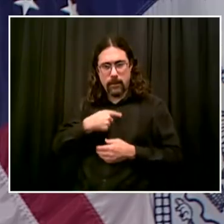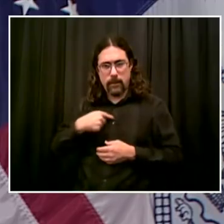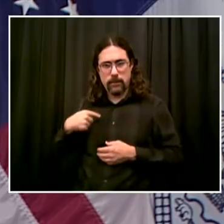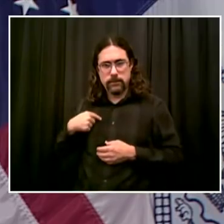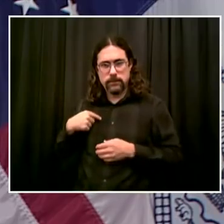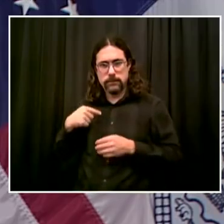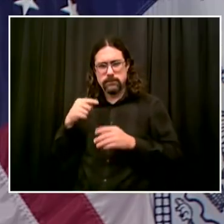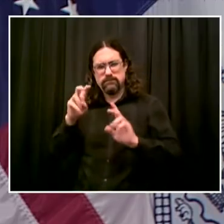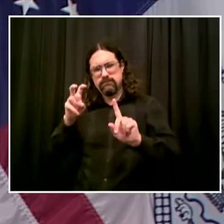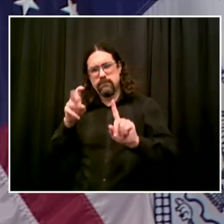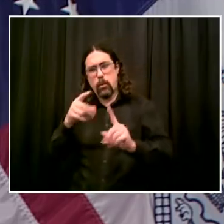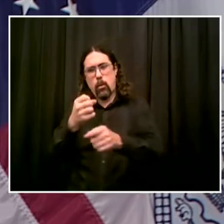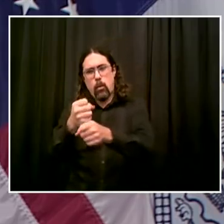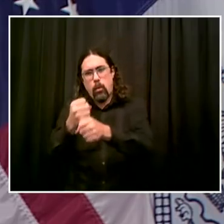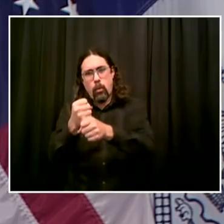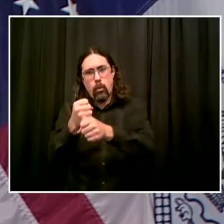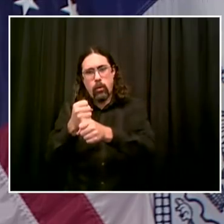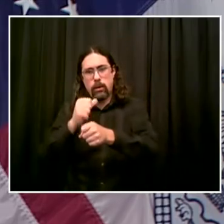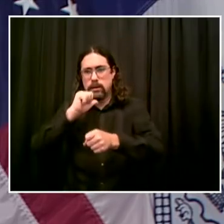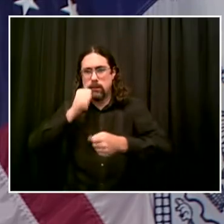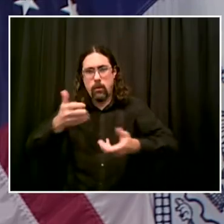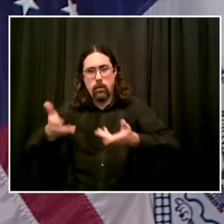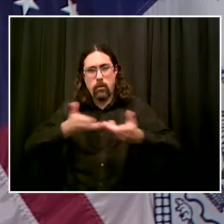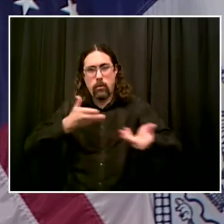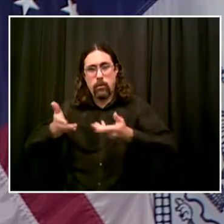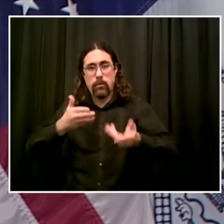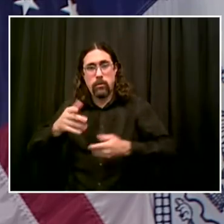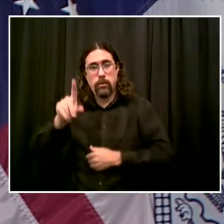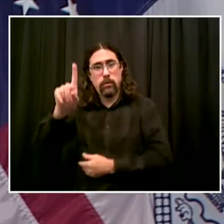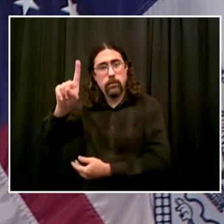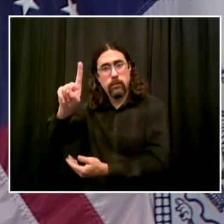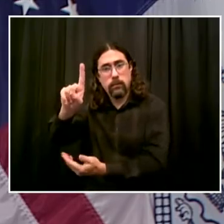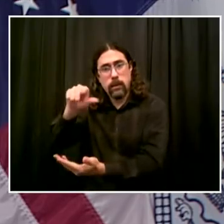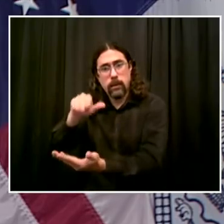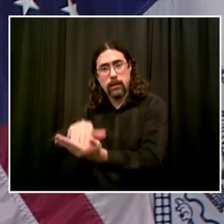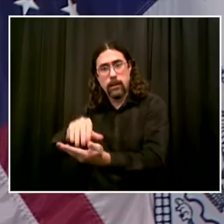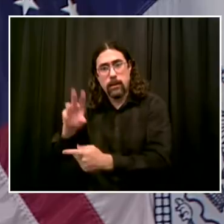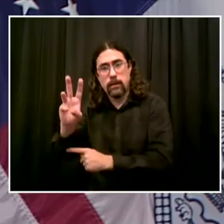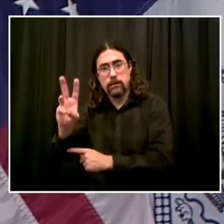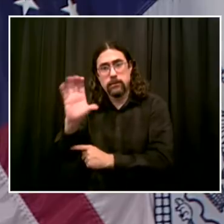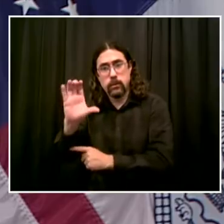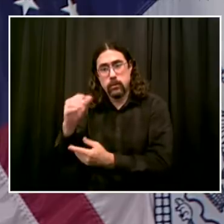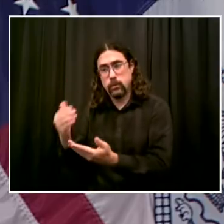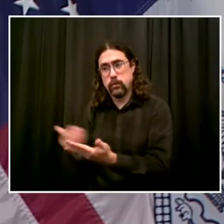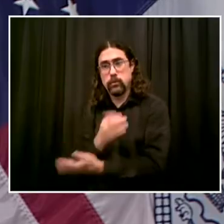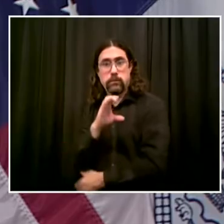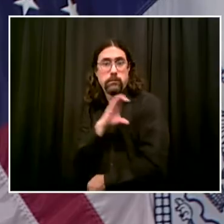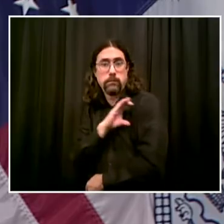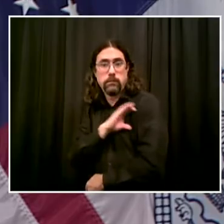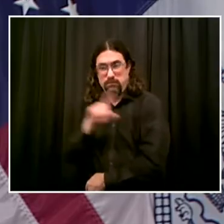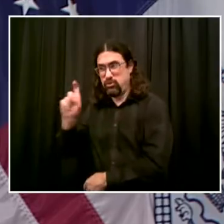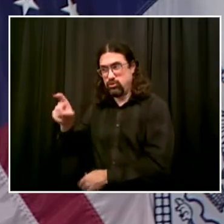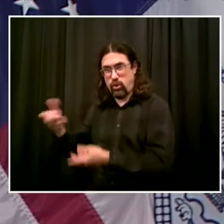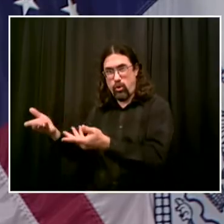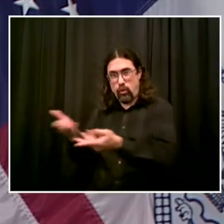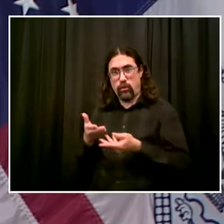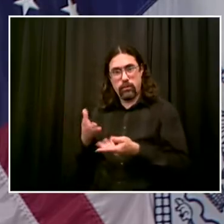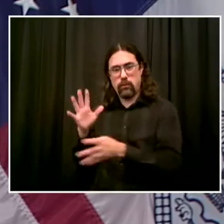OFFICERS BECAUSE IT WILL NOT BE A